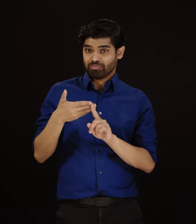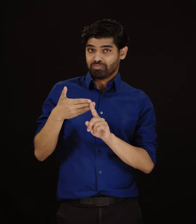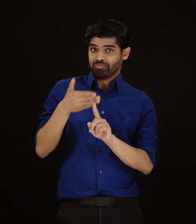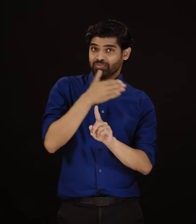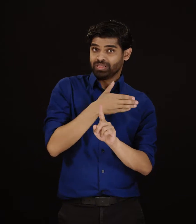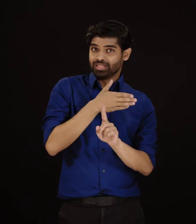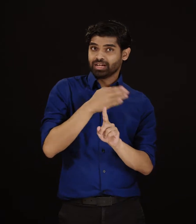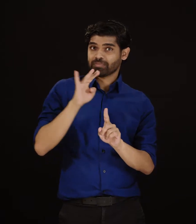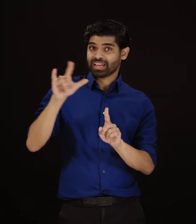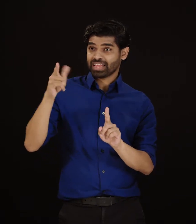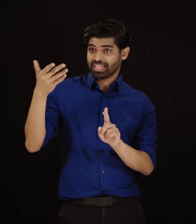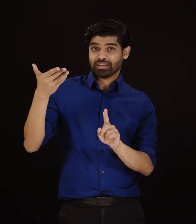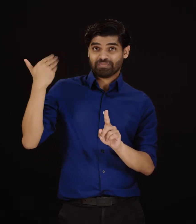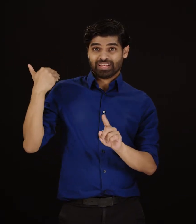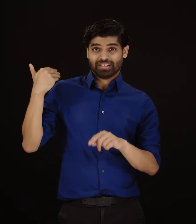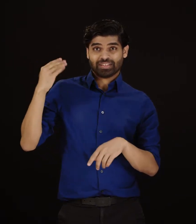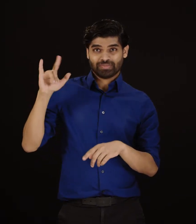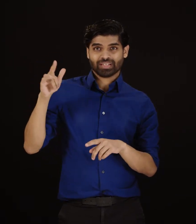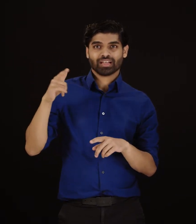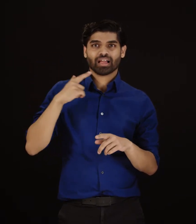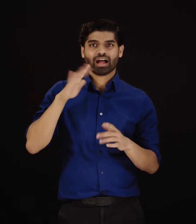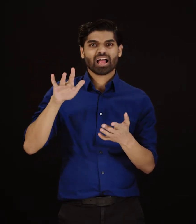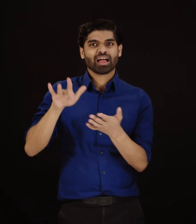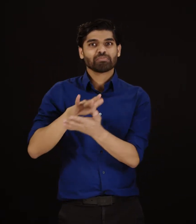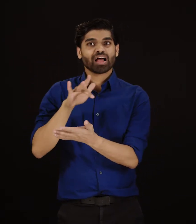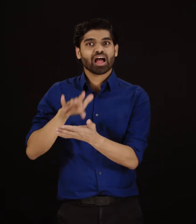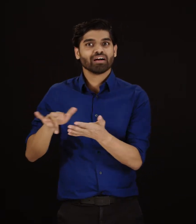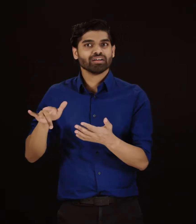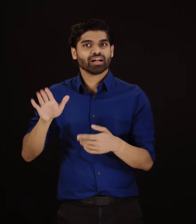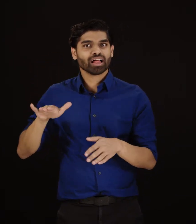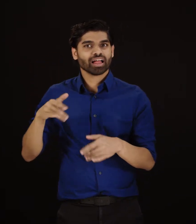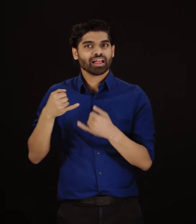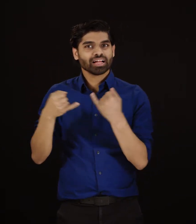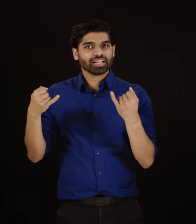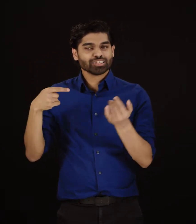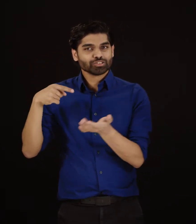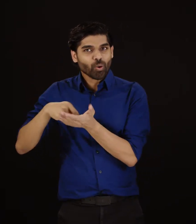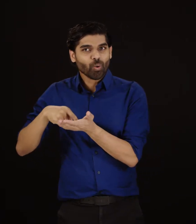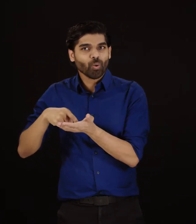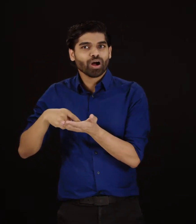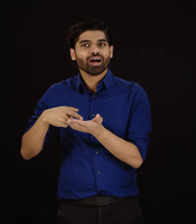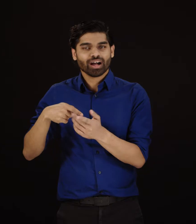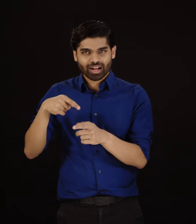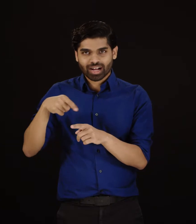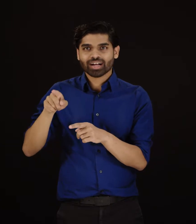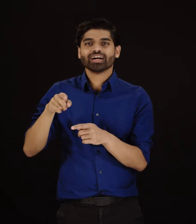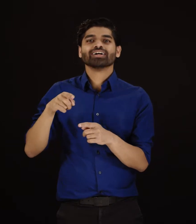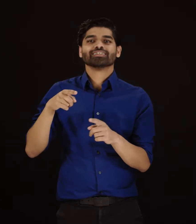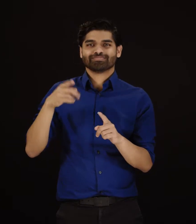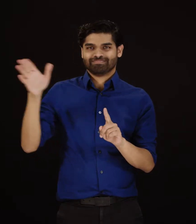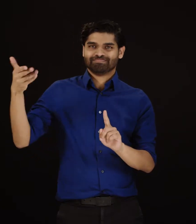the due date listed on the bill. Interest is charged on the portion of the bill that is outstanding, and added